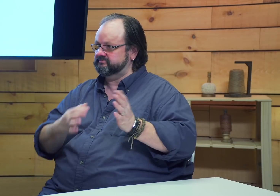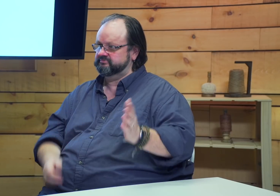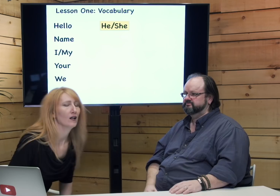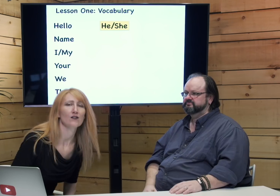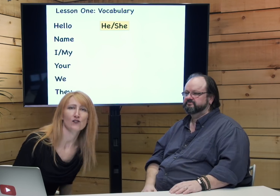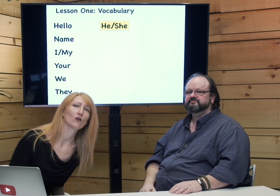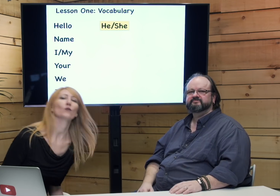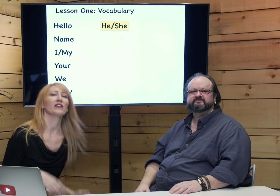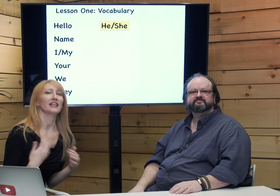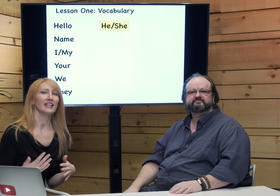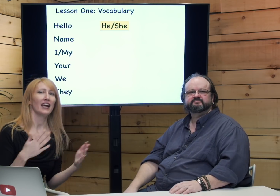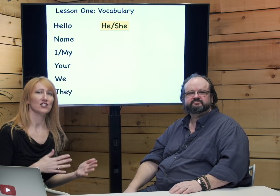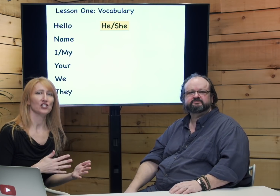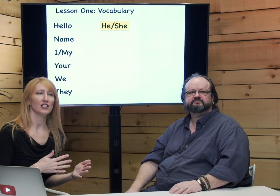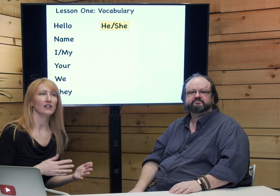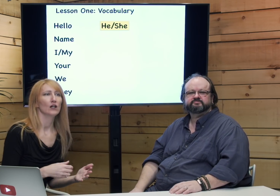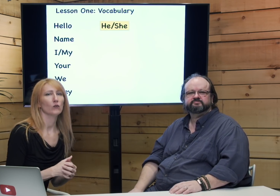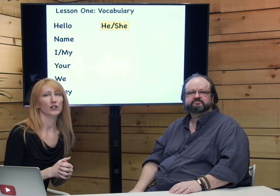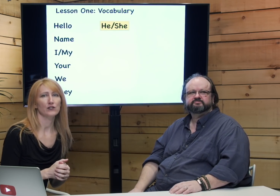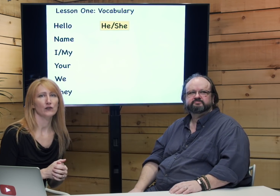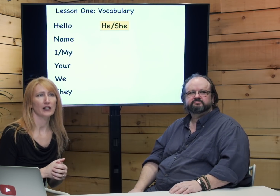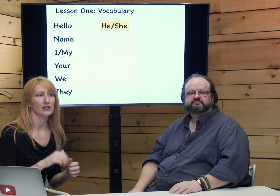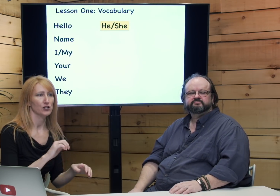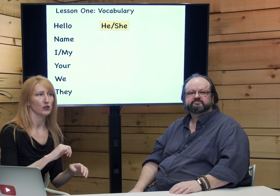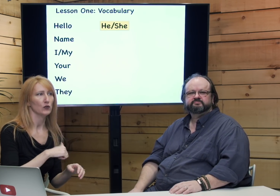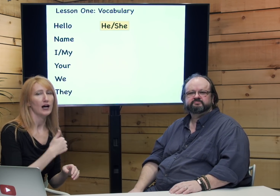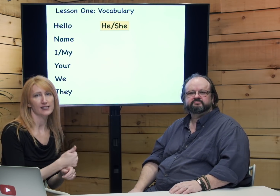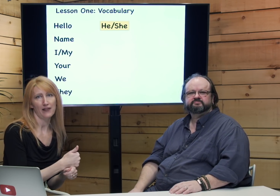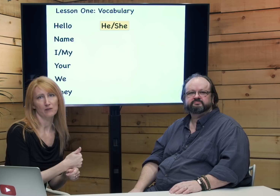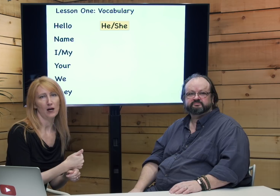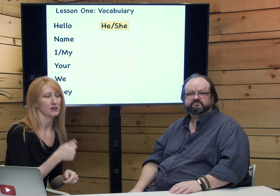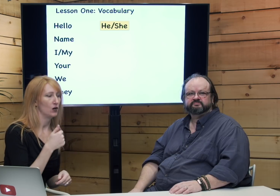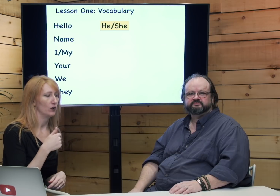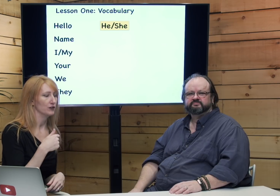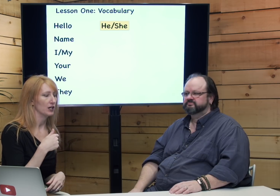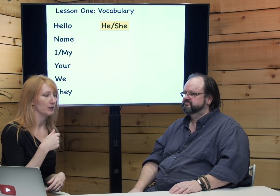So, with he and she, what you do is you set them up. So, if you're talking about